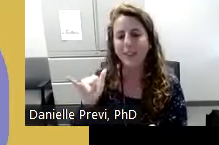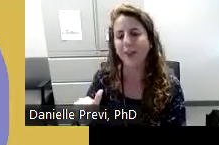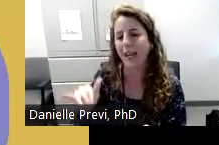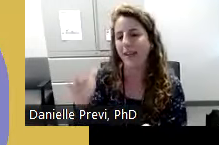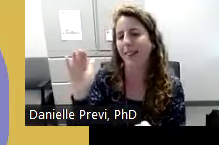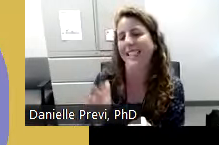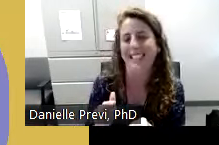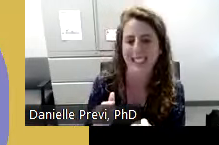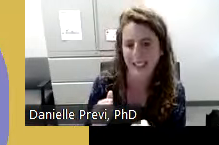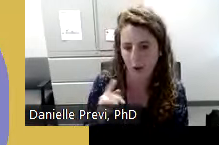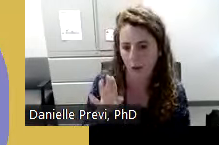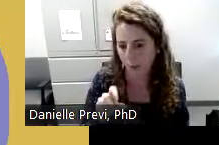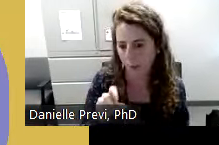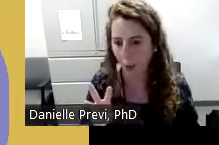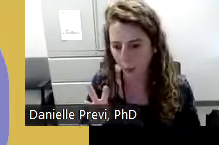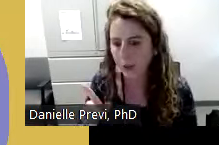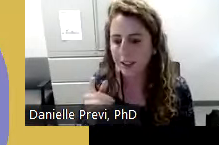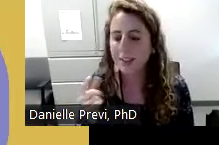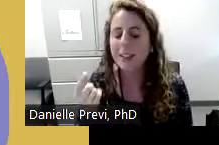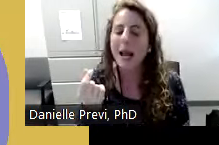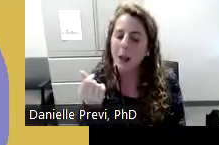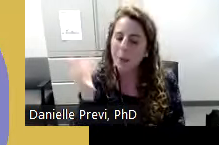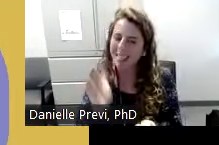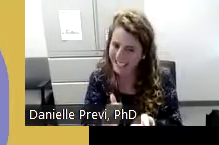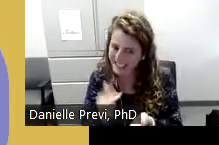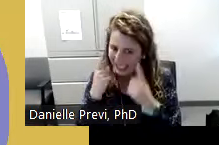Newborn Hearing Screening (NHS).” I feel that that's a little less of a blow,